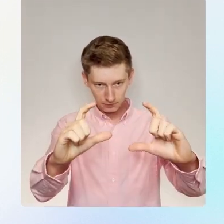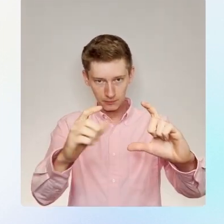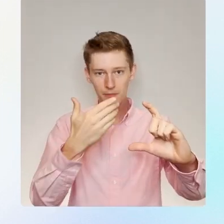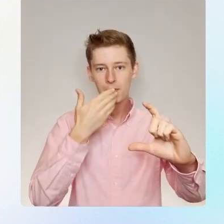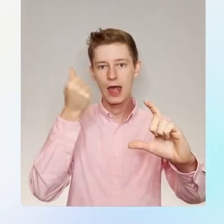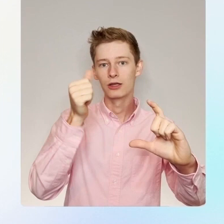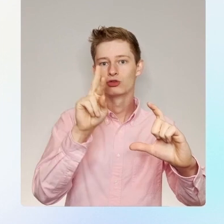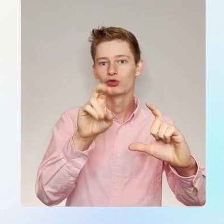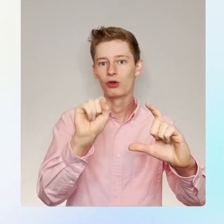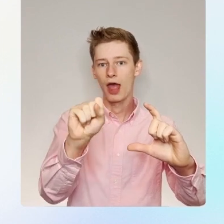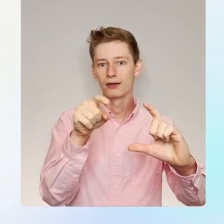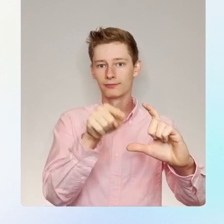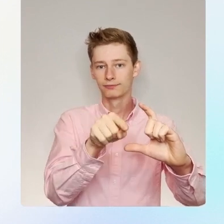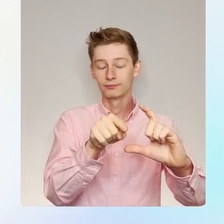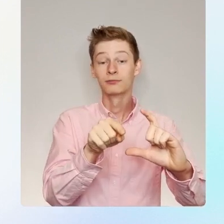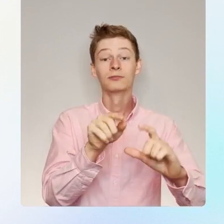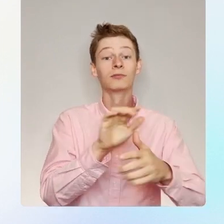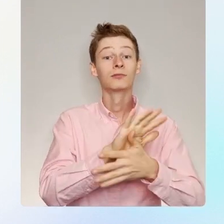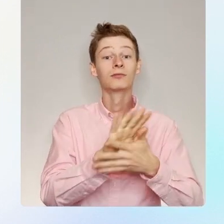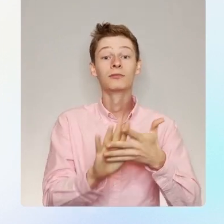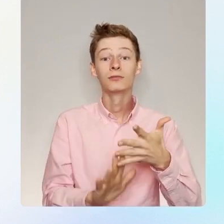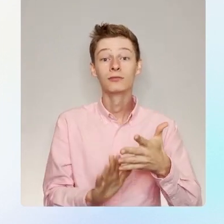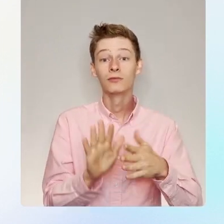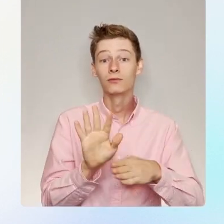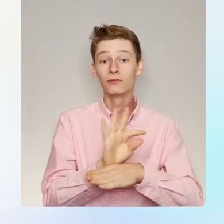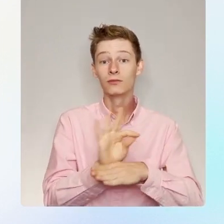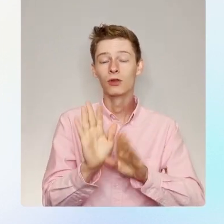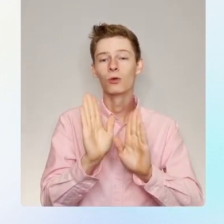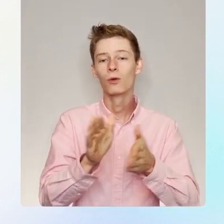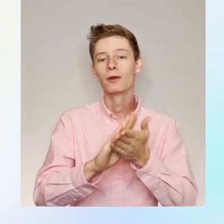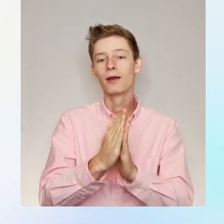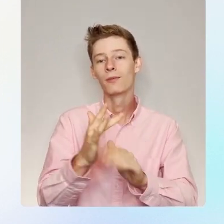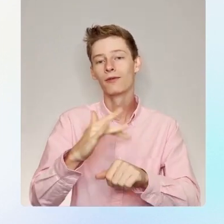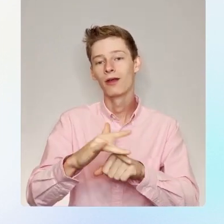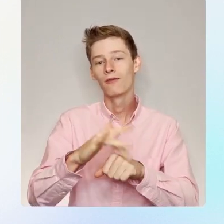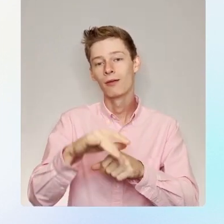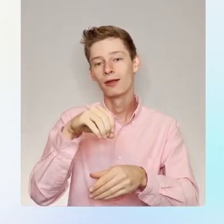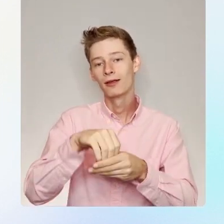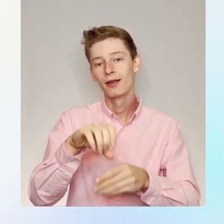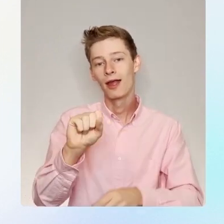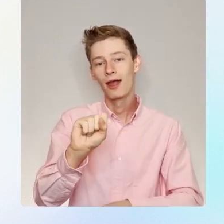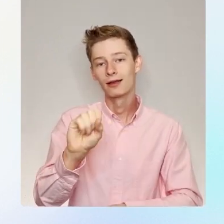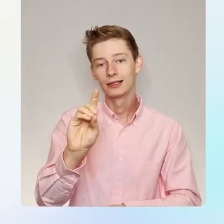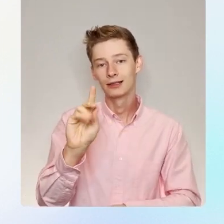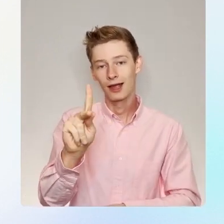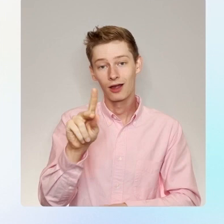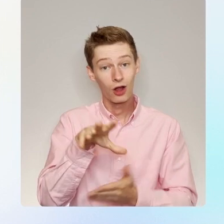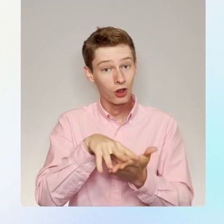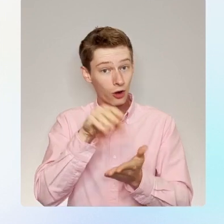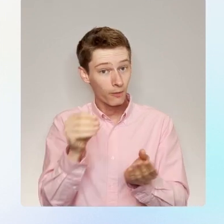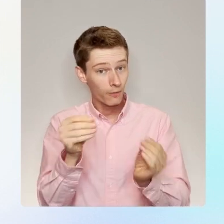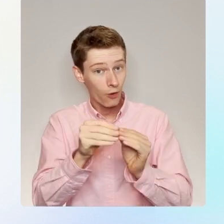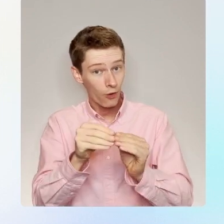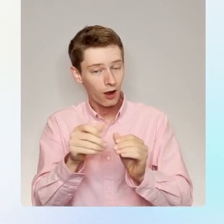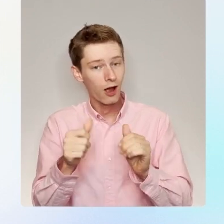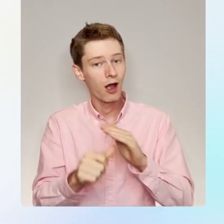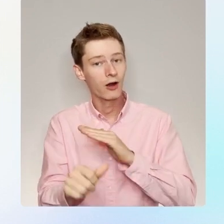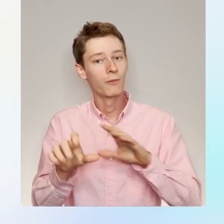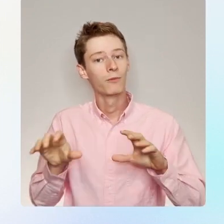These features will all be made available to you via an SDK, and you can learn more about it in the Performance and Optimization